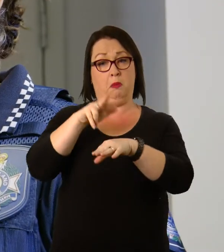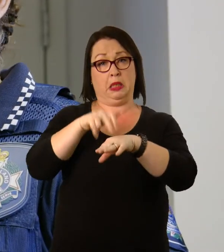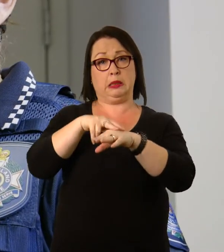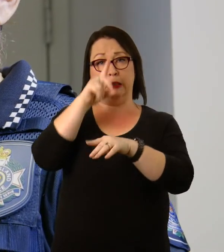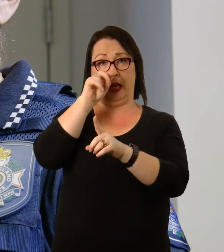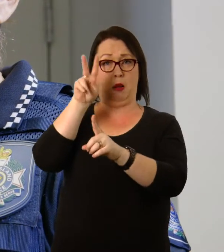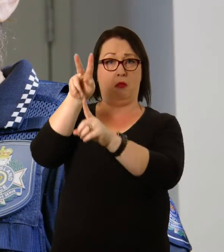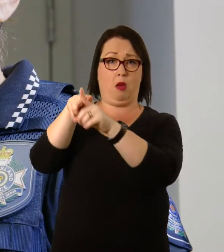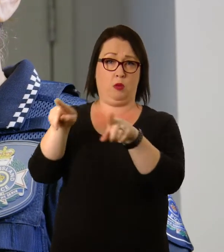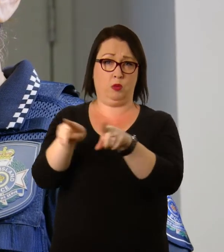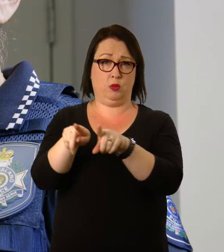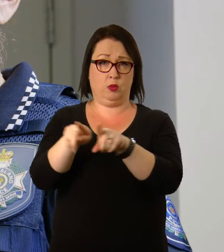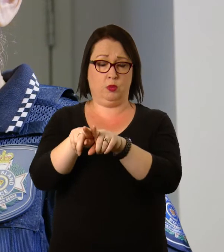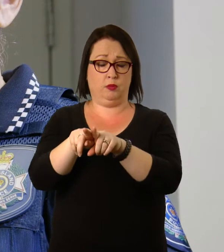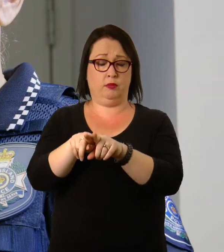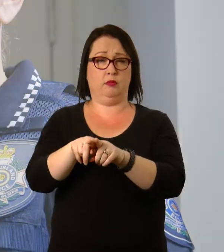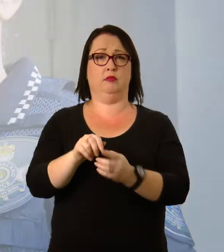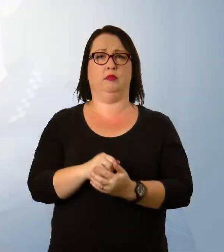Police can also apply for you.